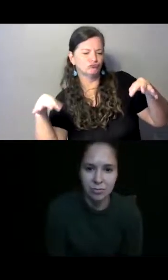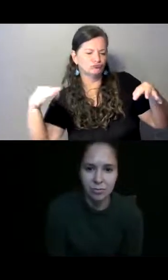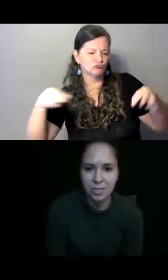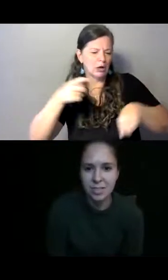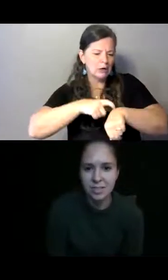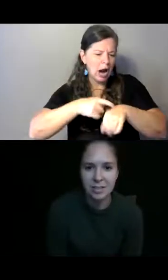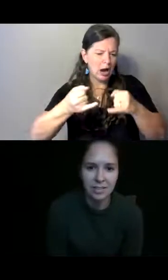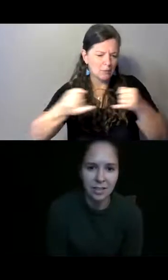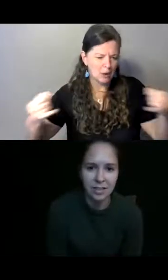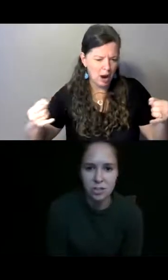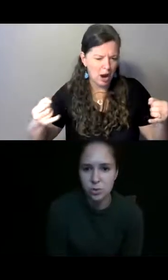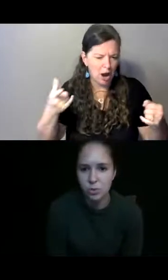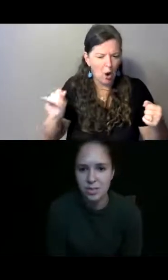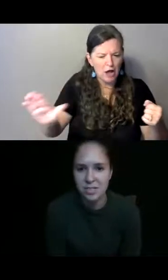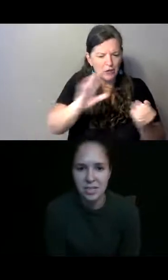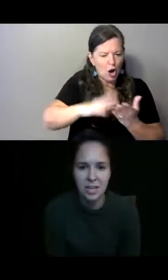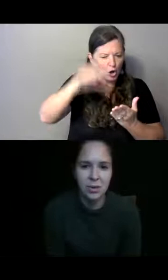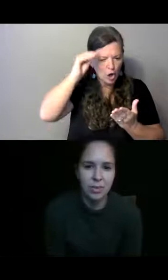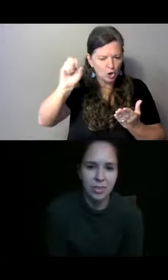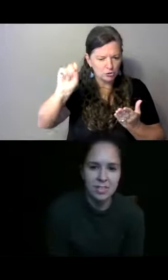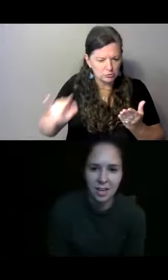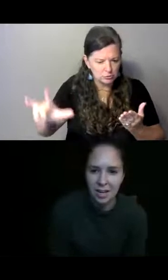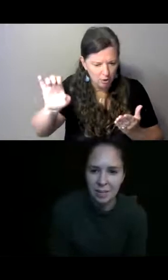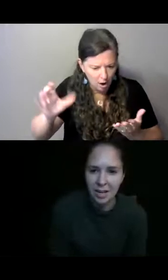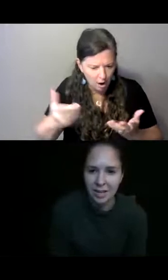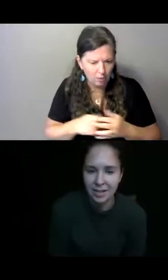and really telling stories within a timeline